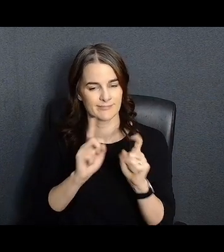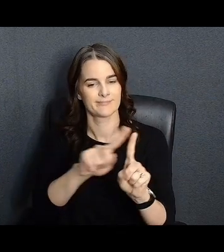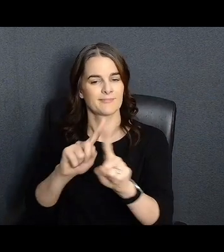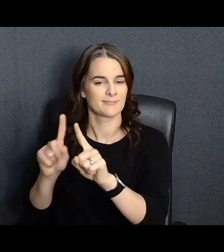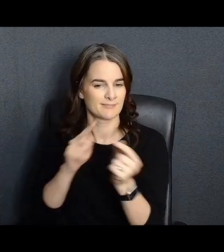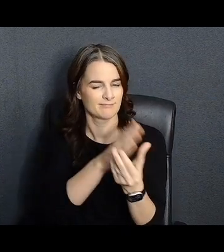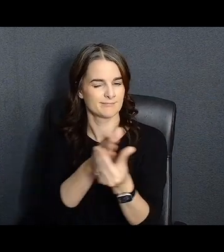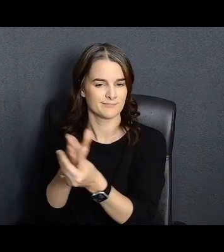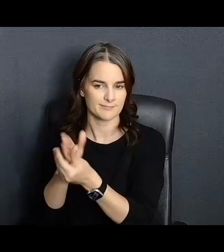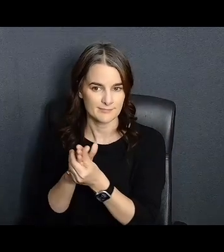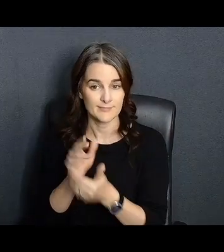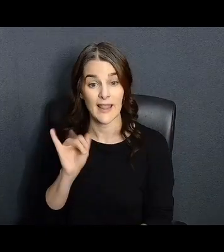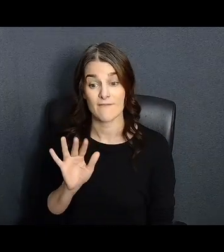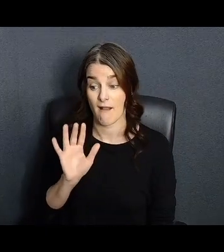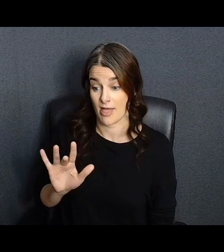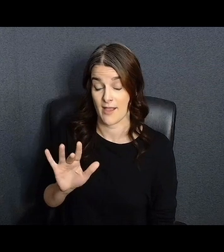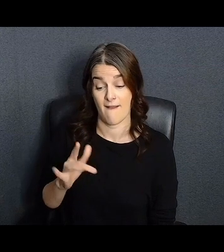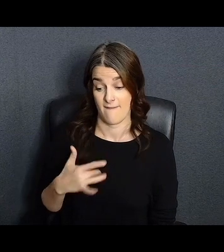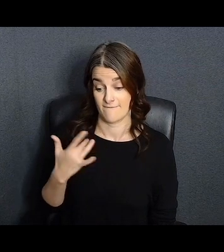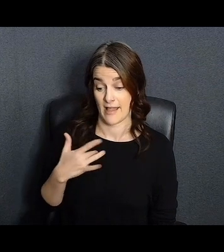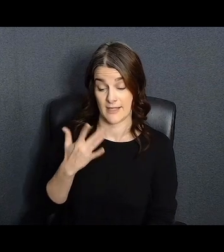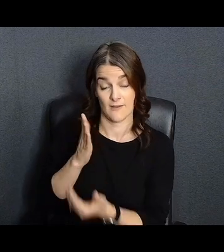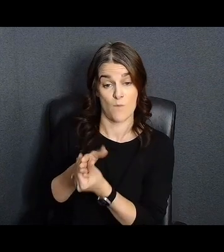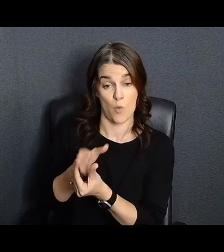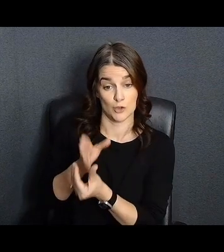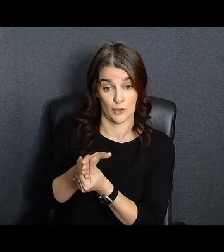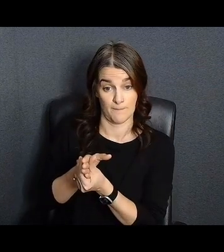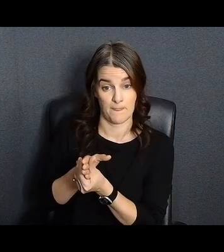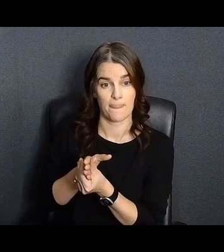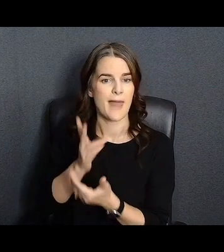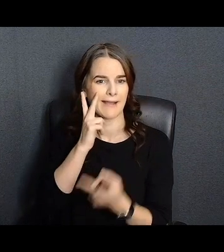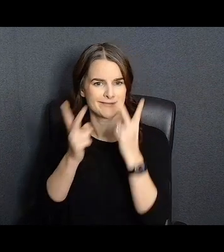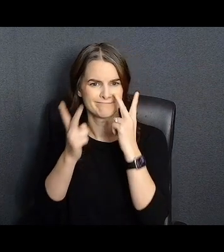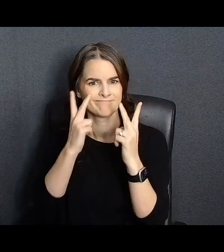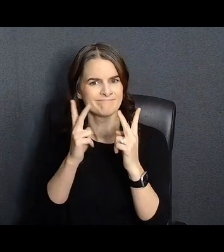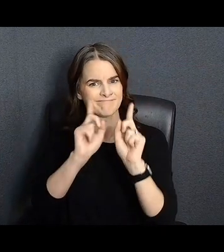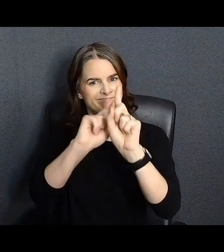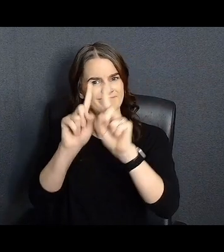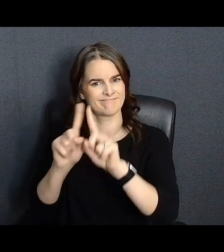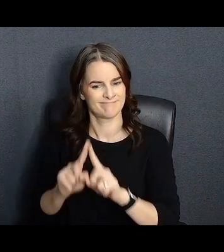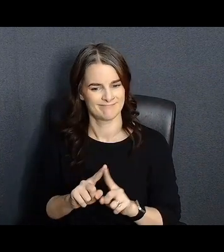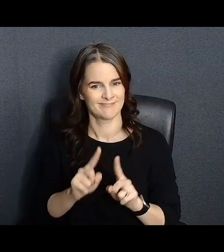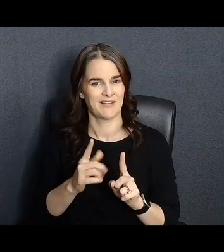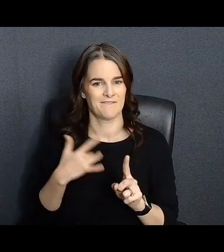So if I were to open up the Feelings folder, I would be able to see all of my feelings words.